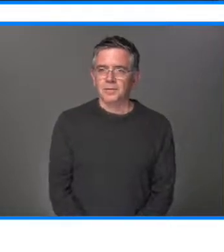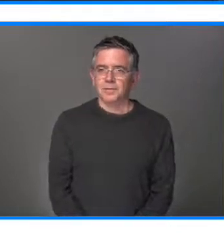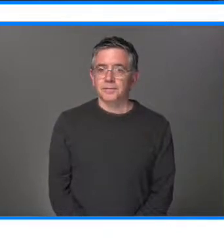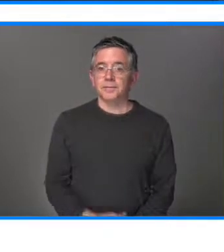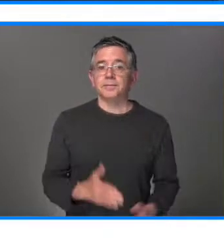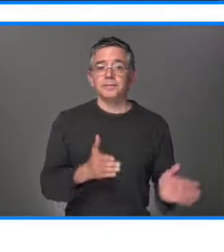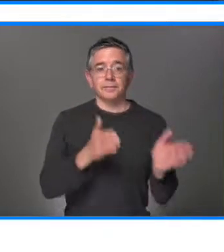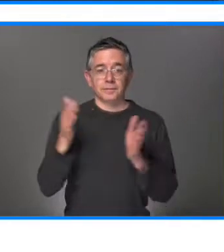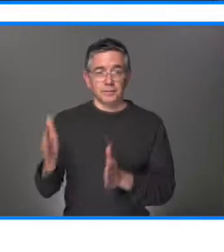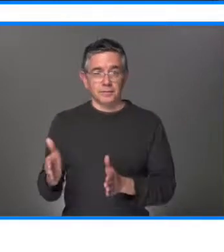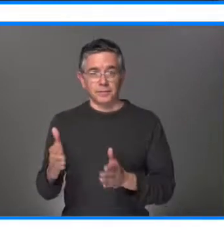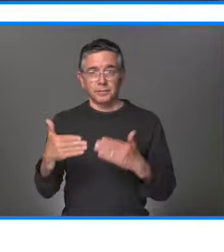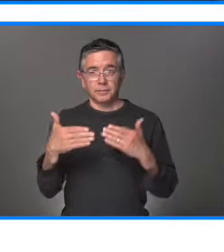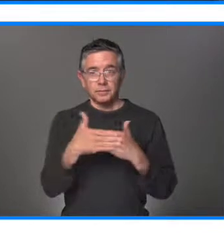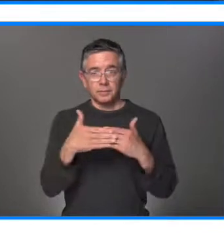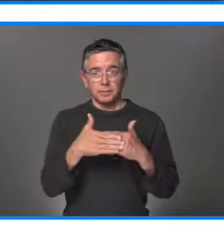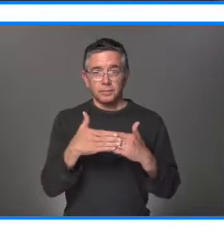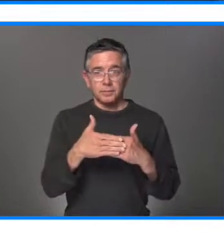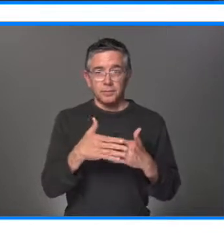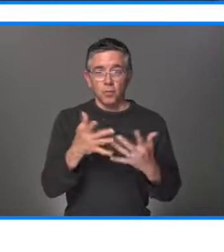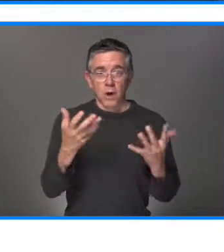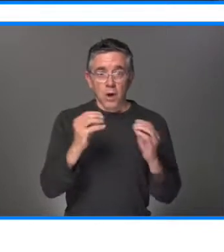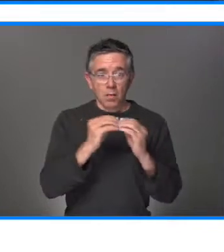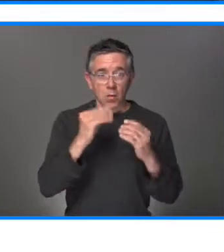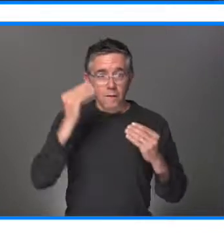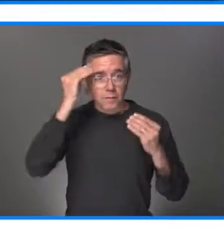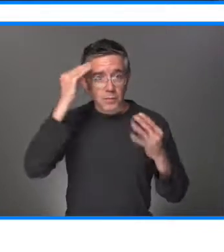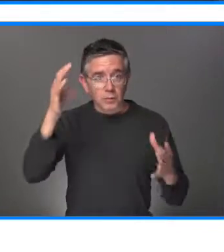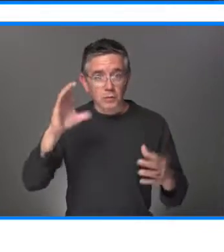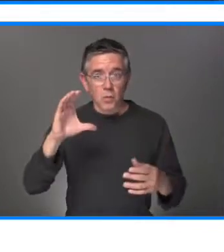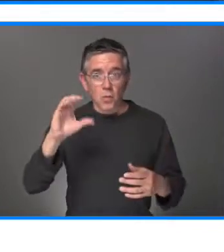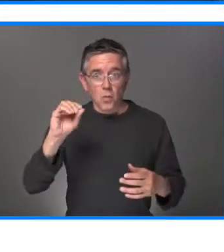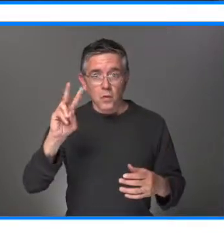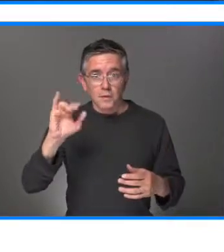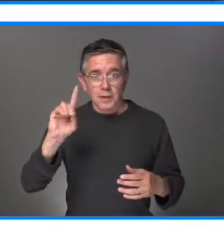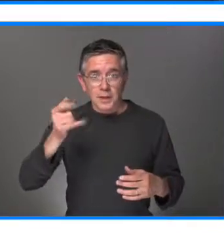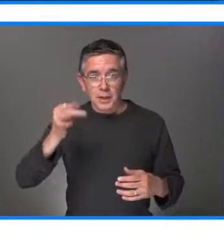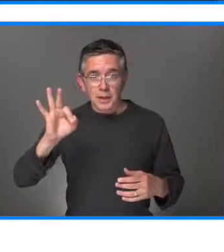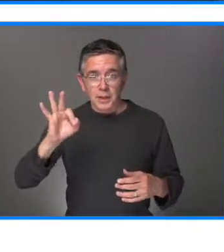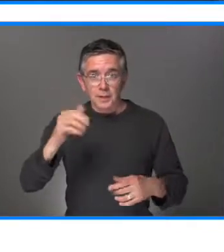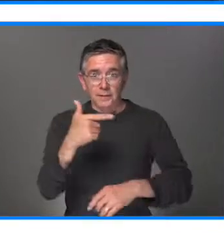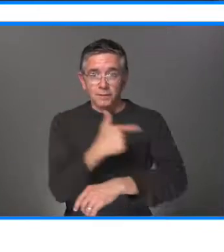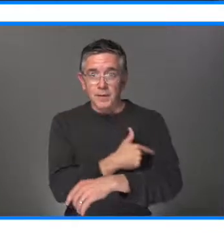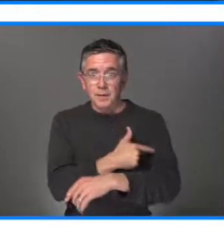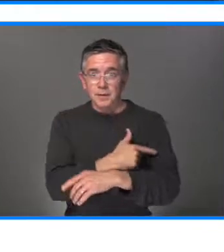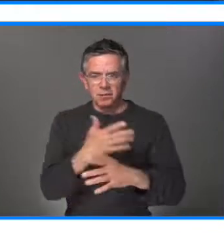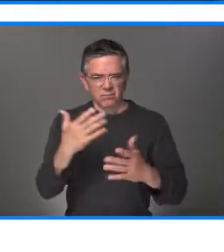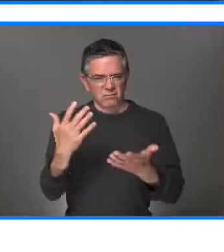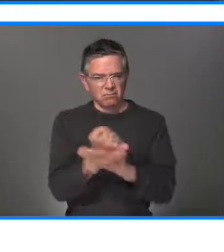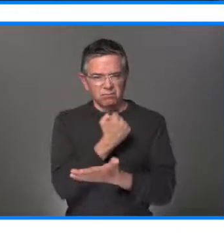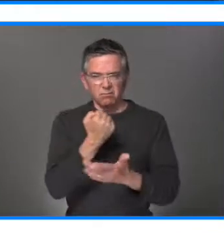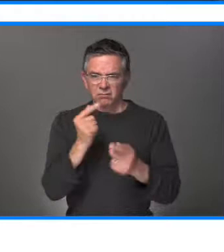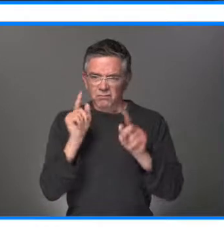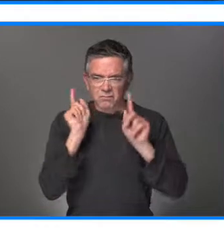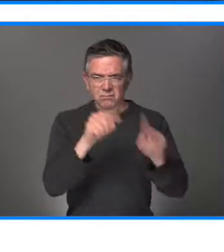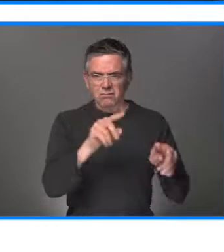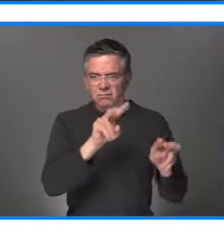And for more information about the COVID-19 vaccination, again, I shared this in the beginning,